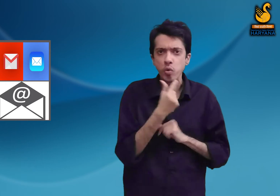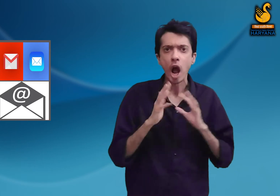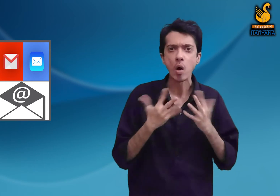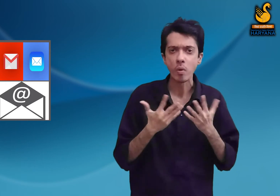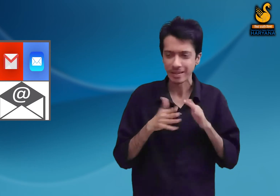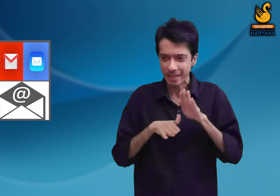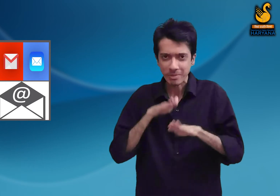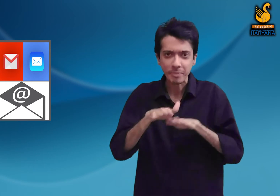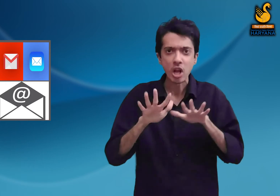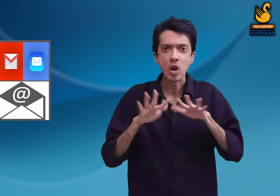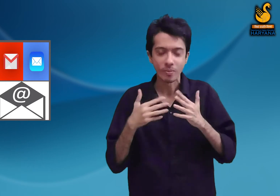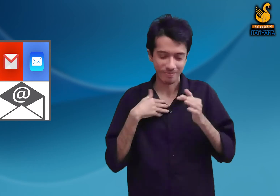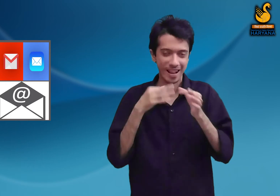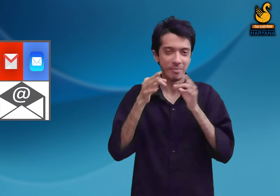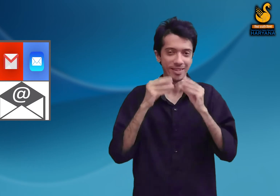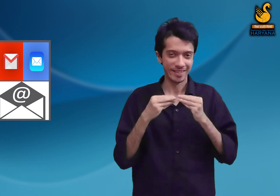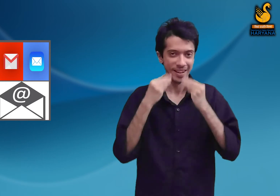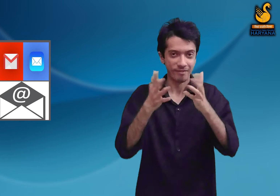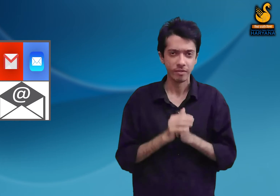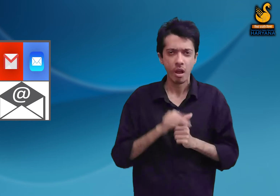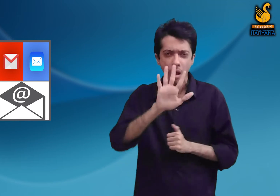For this you need to know what is the format of an email writing.